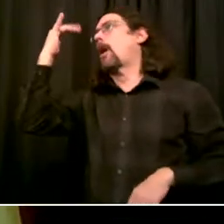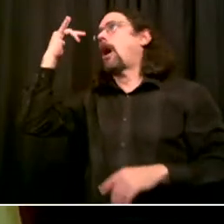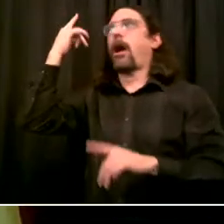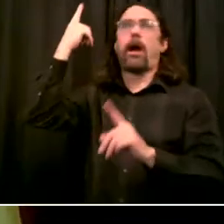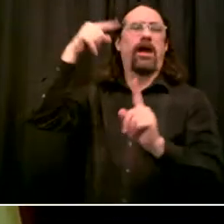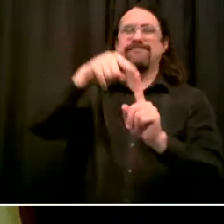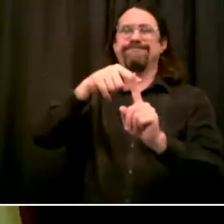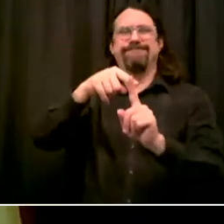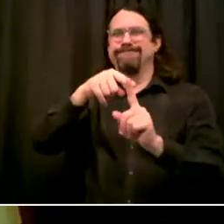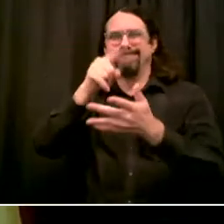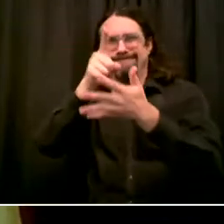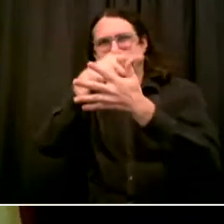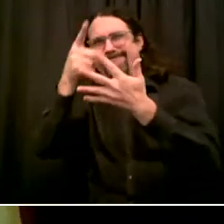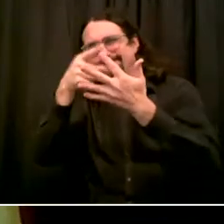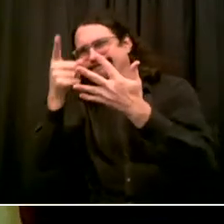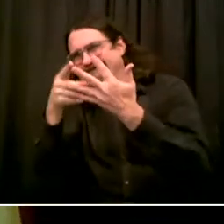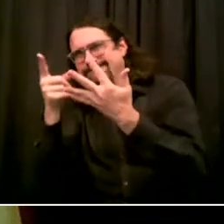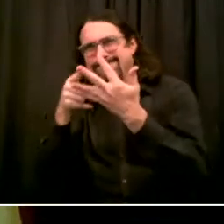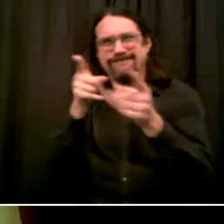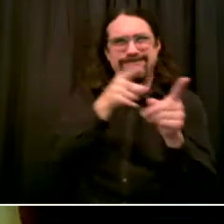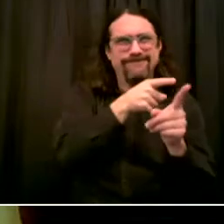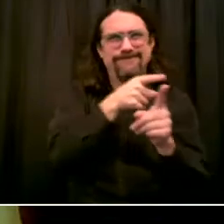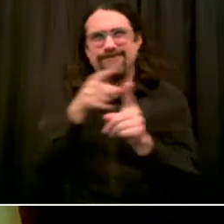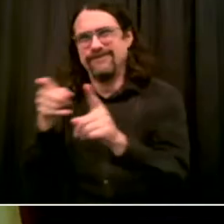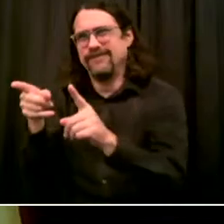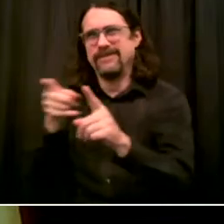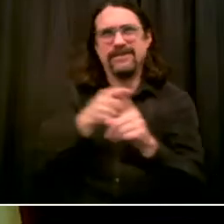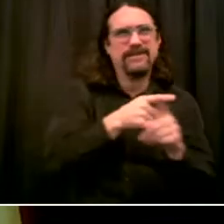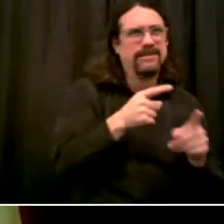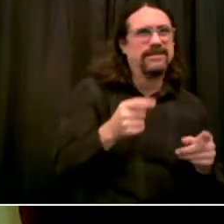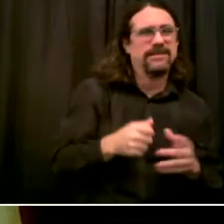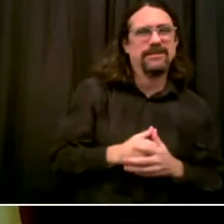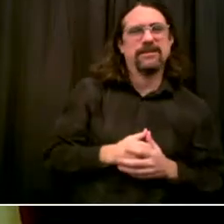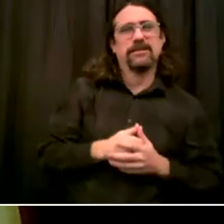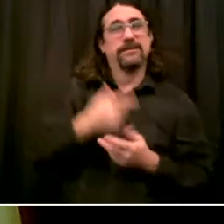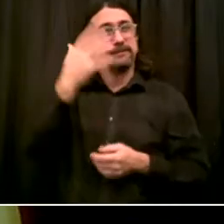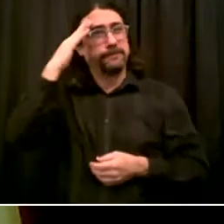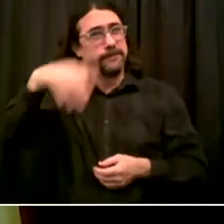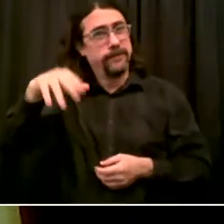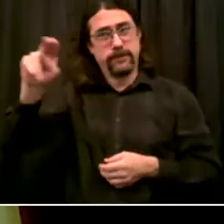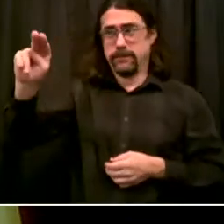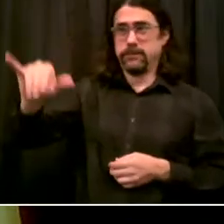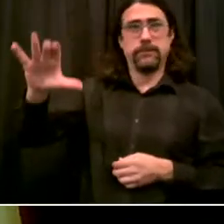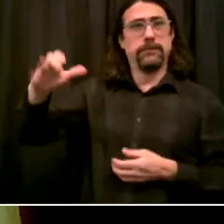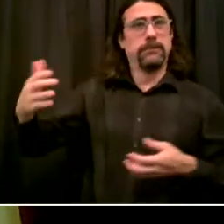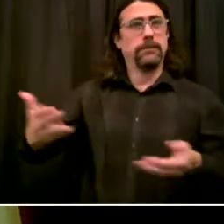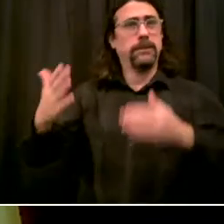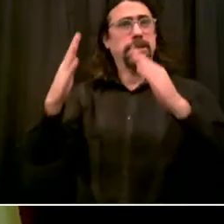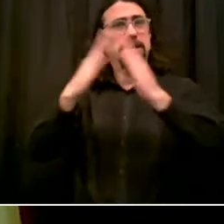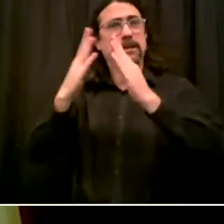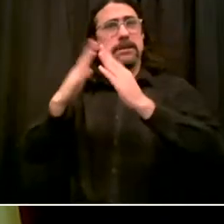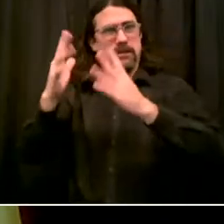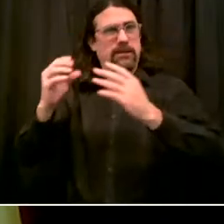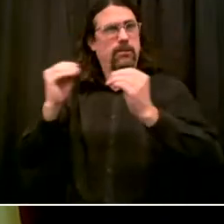OF EXPOSURE TO EXPLAIN THE INCREASES. THERE ARE MANY FACTORS GOING ON AT THE SAME